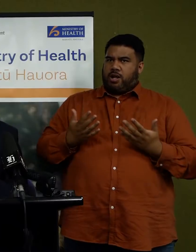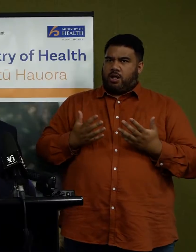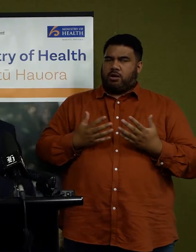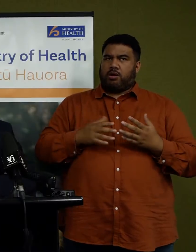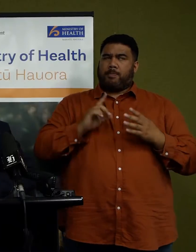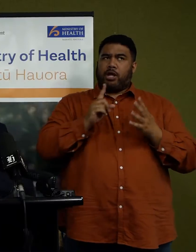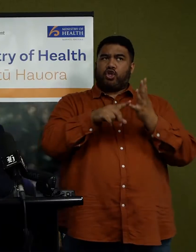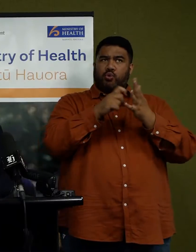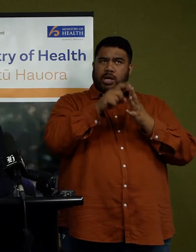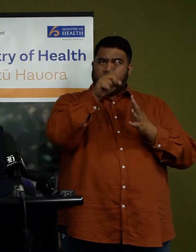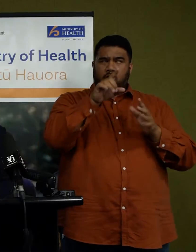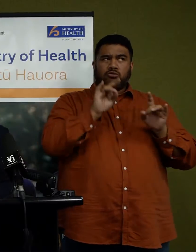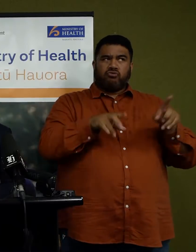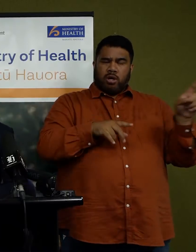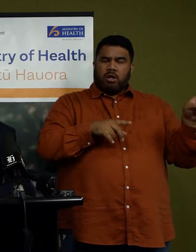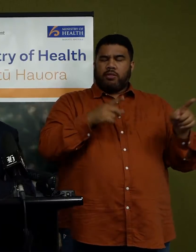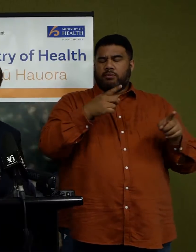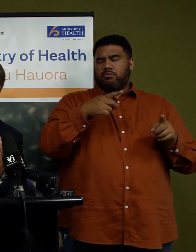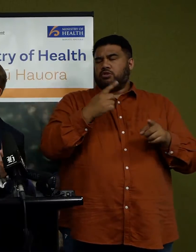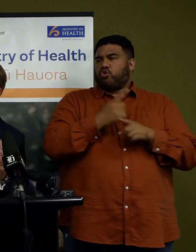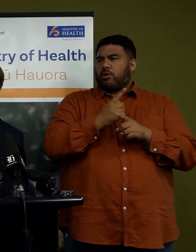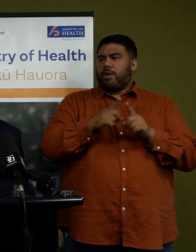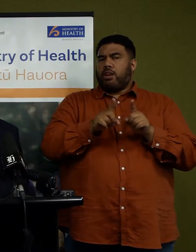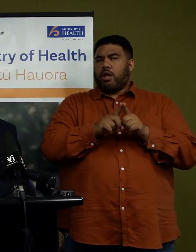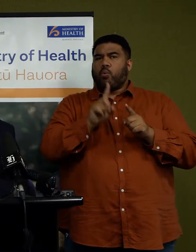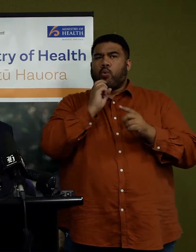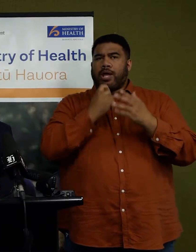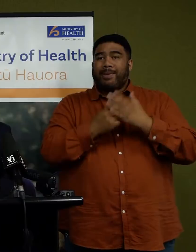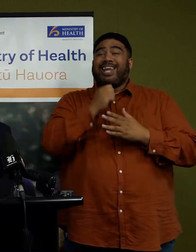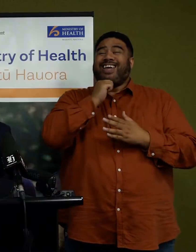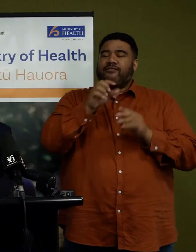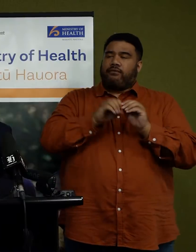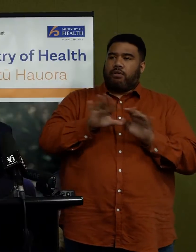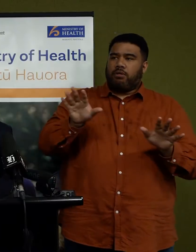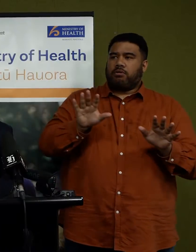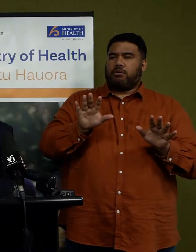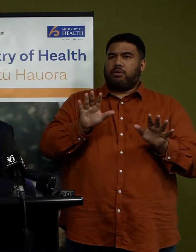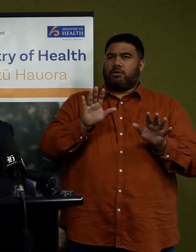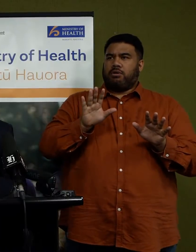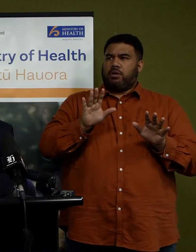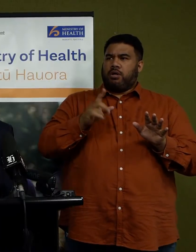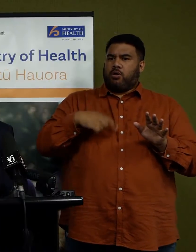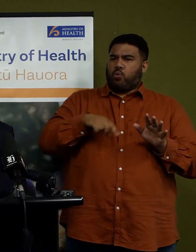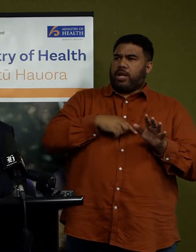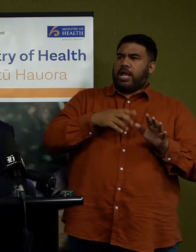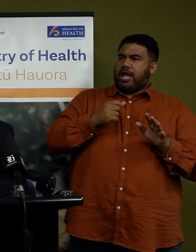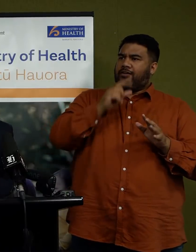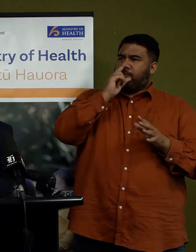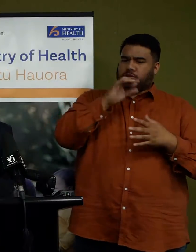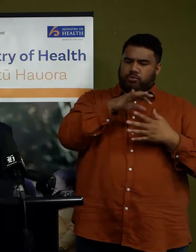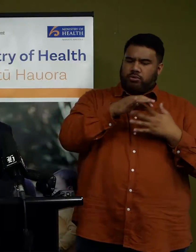or there's been talk about, rather, expensive measures. These are all detailed as potential measures in our pandemic plan.